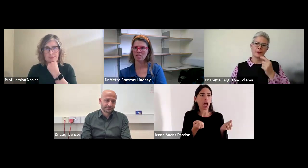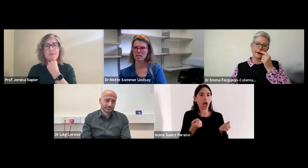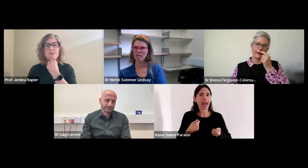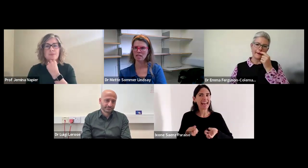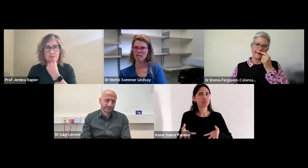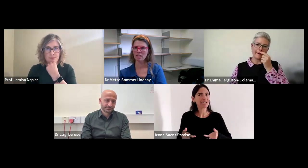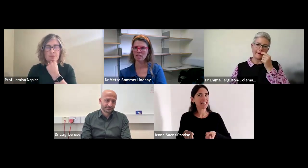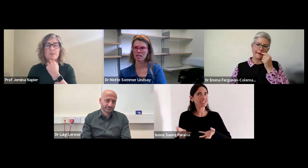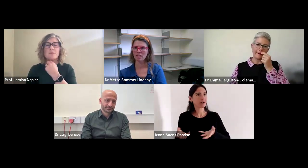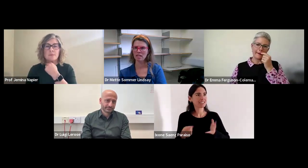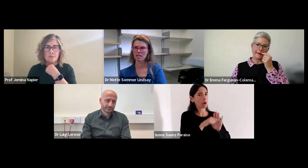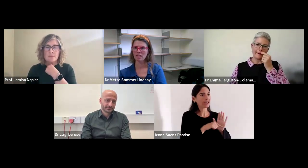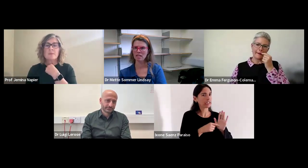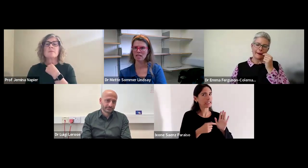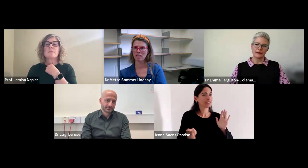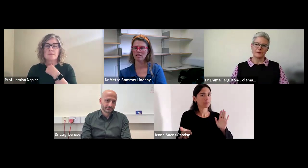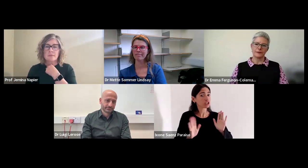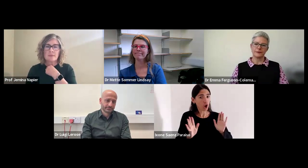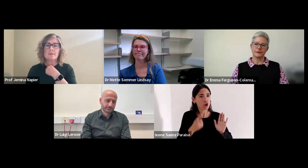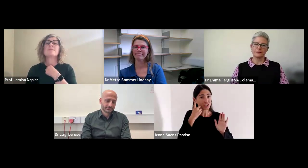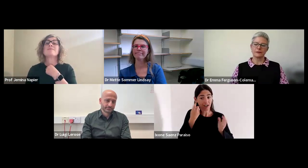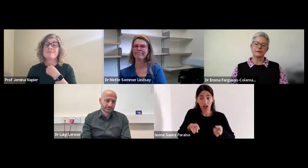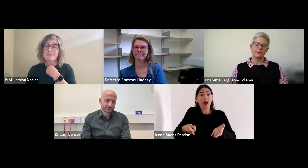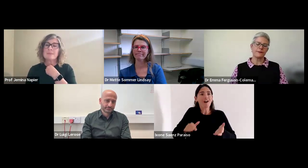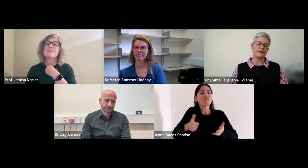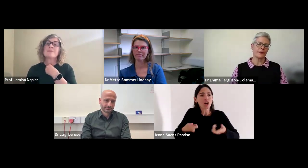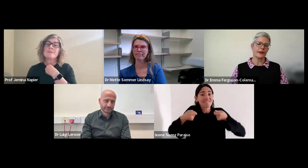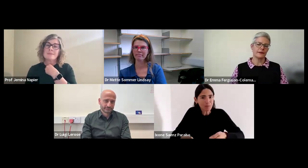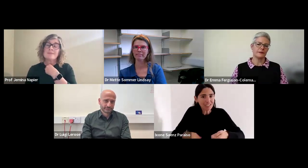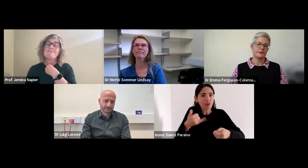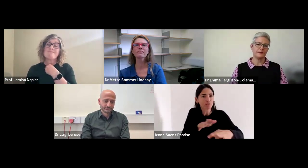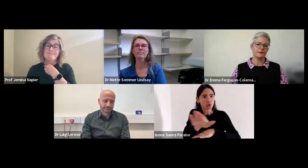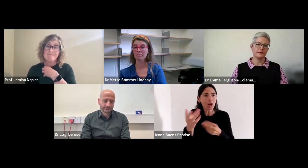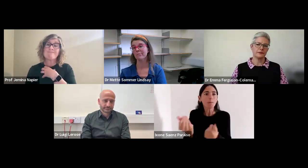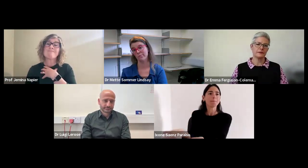shouldn't be about what my contribution is, it's more about what the expense is. It's